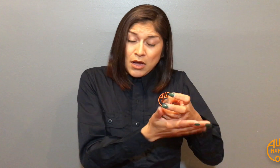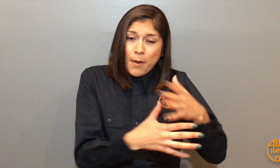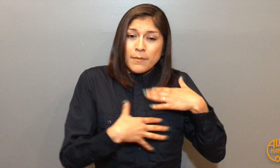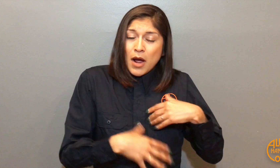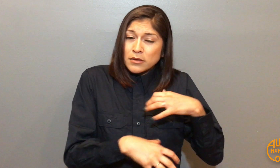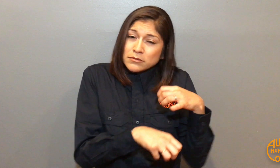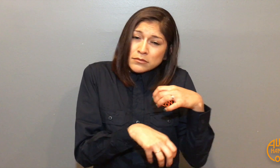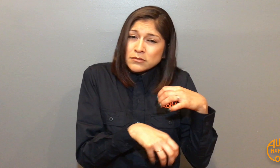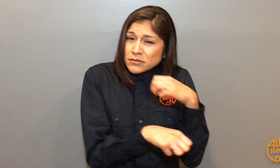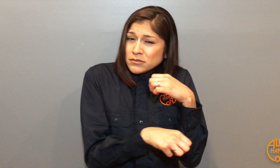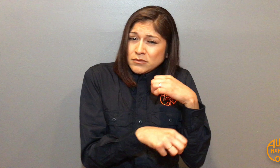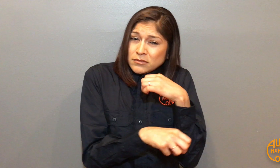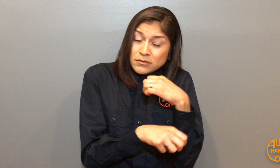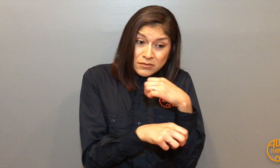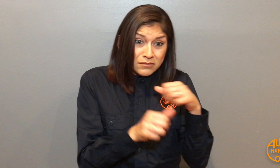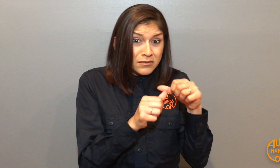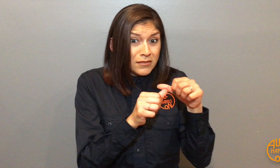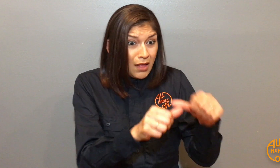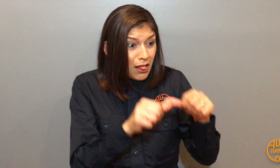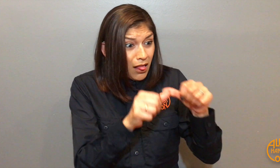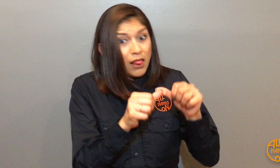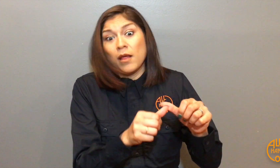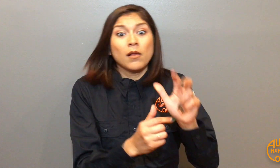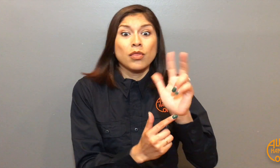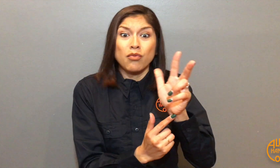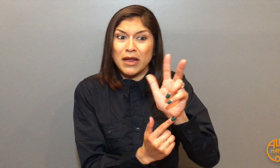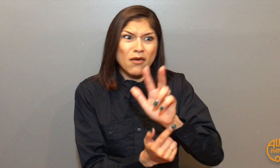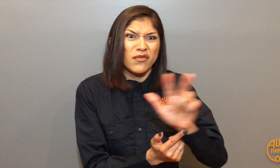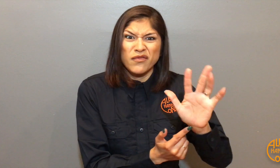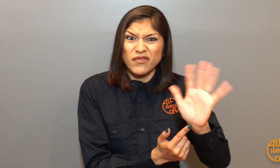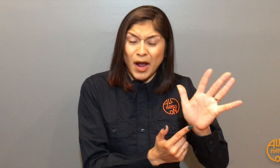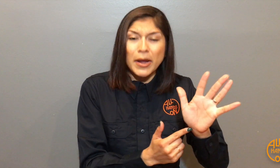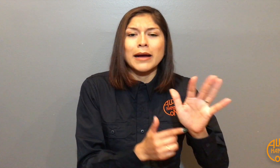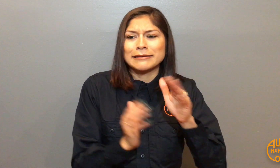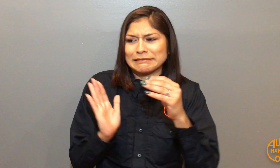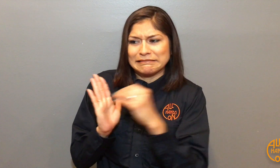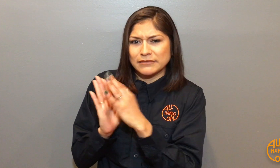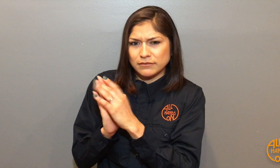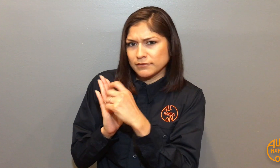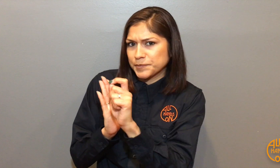is seizing and it lasts for three to five minutes, that would be something